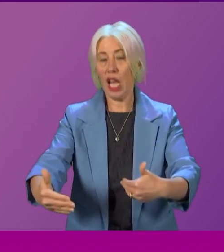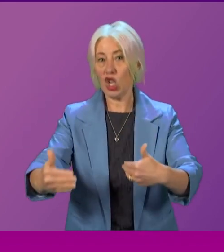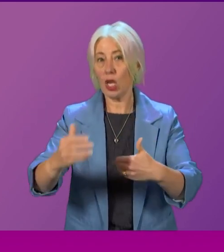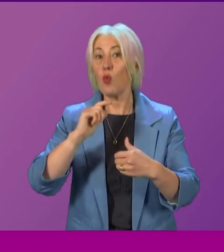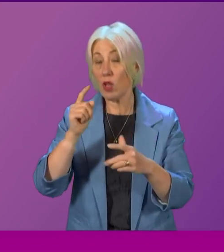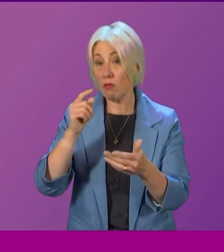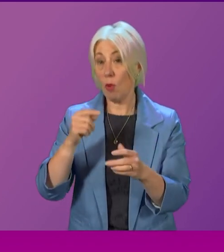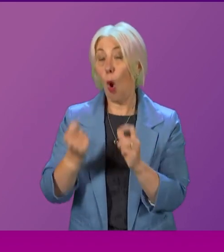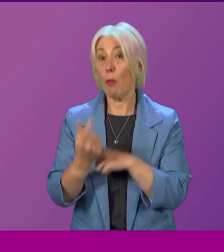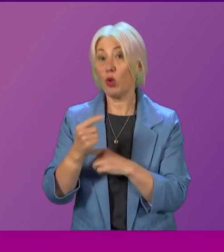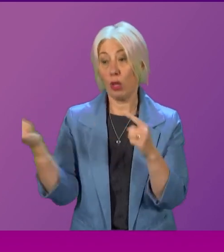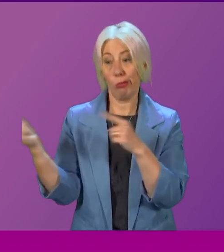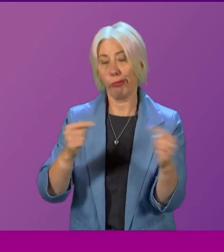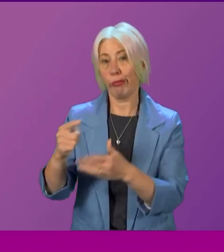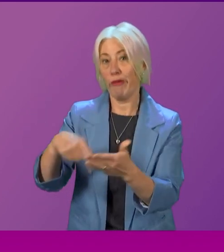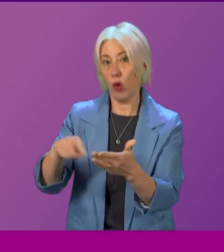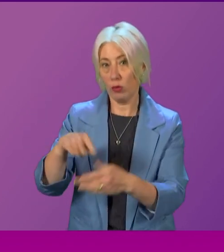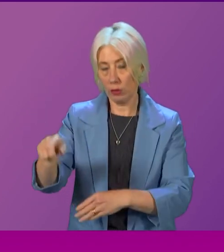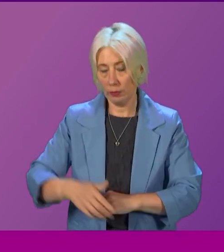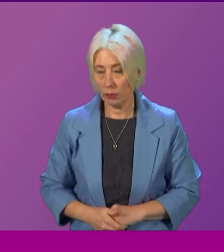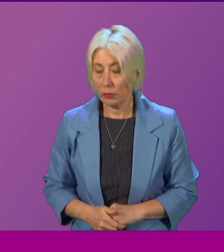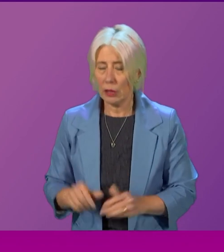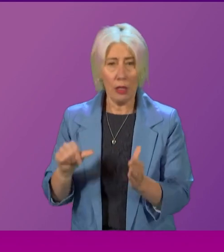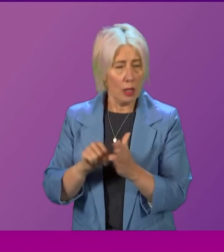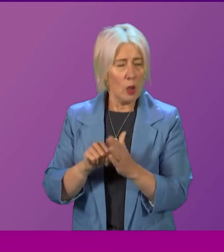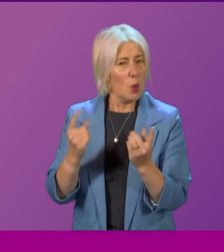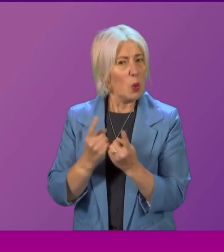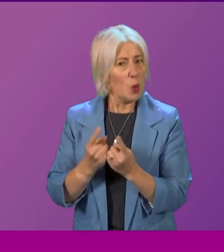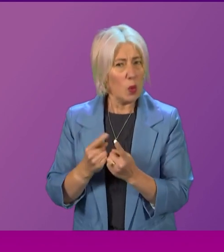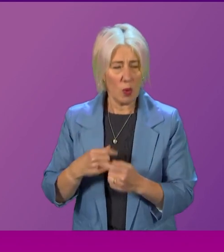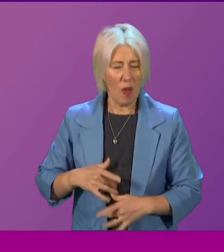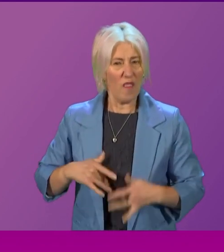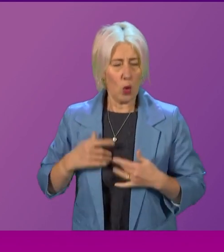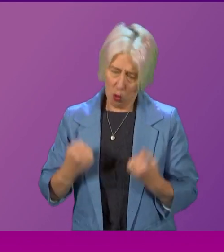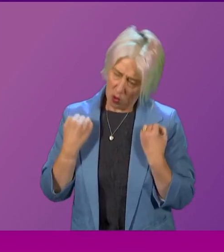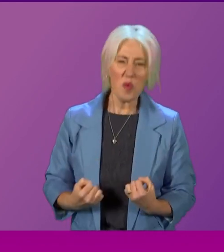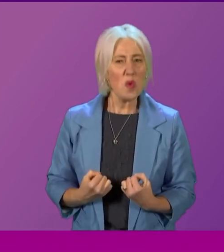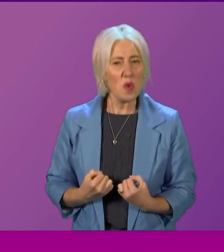These are difficult issues, on different aspects of which people have strong views.